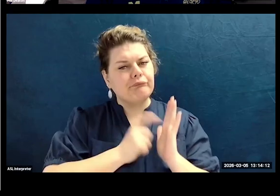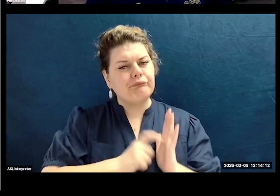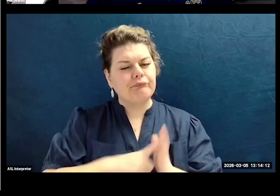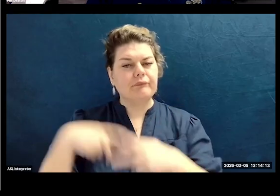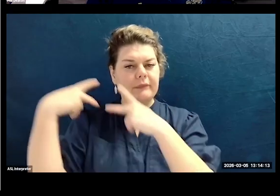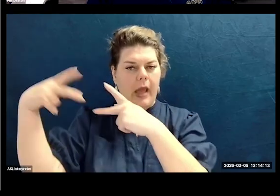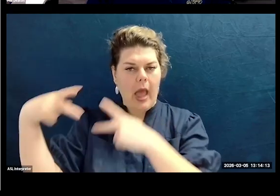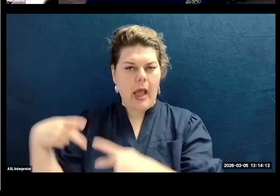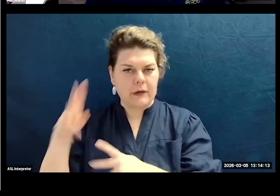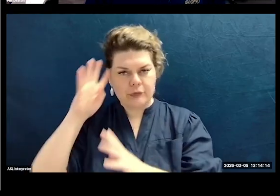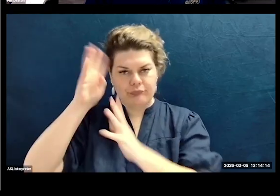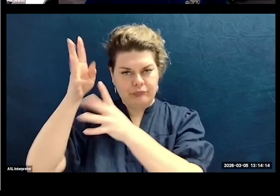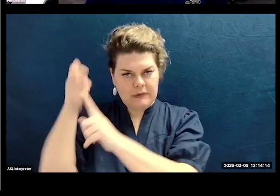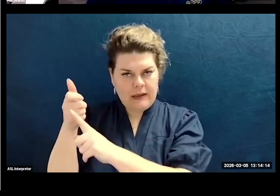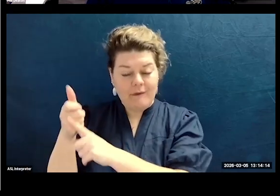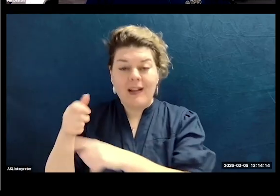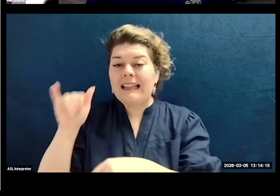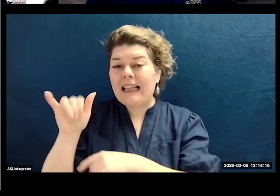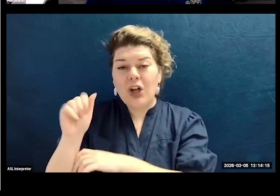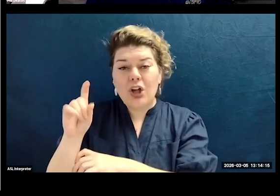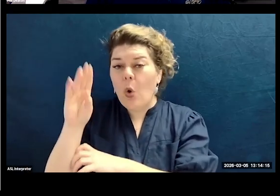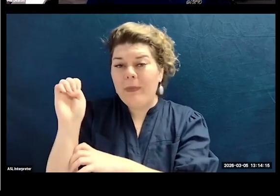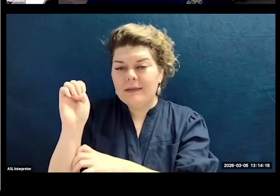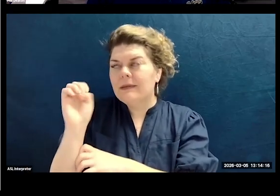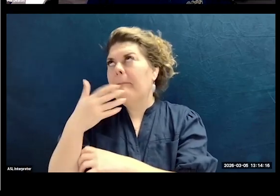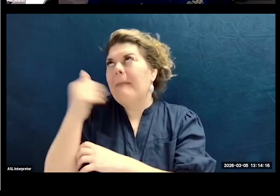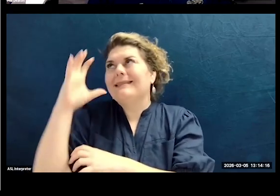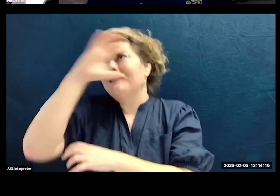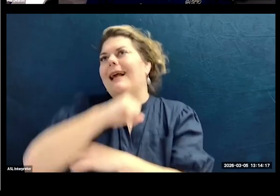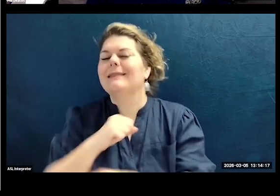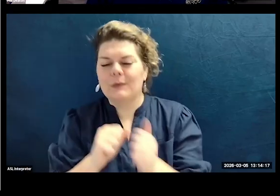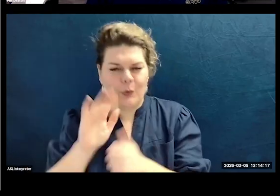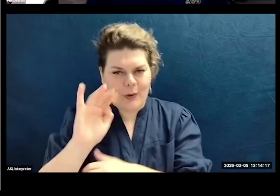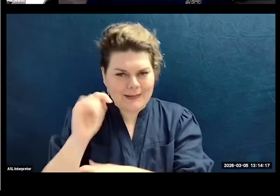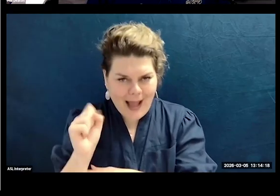Again, this is Adobe Acrobat's best guess at your tags using information